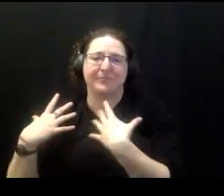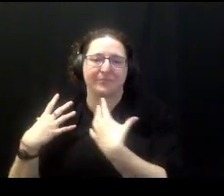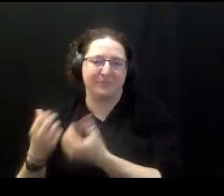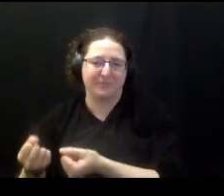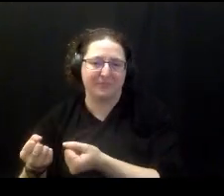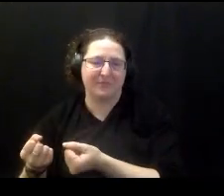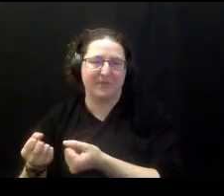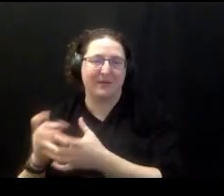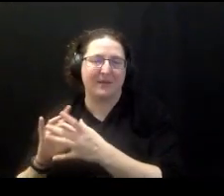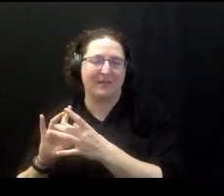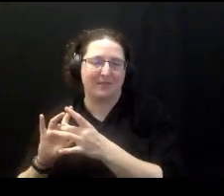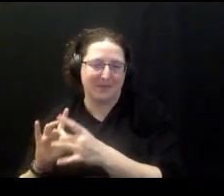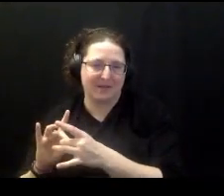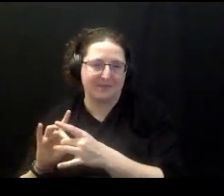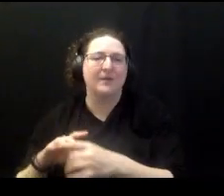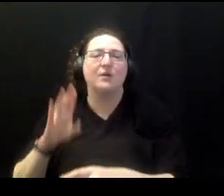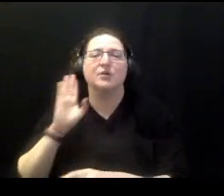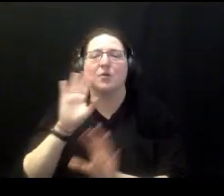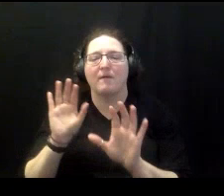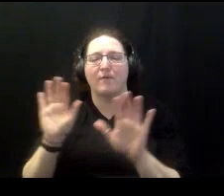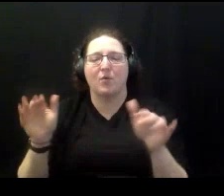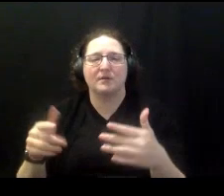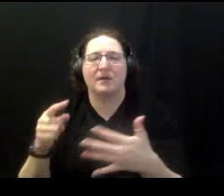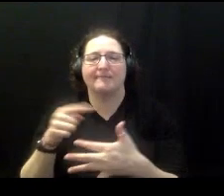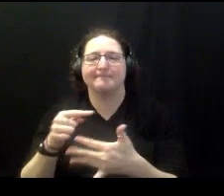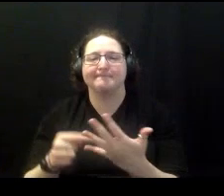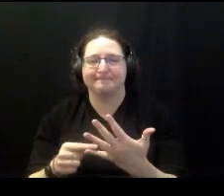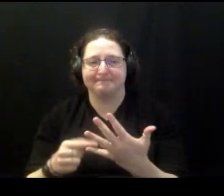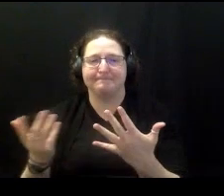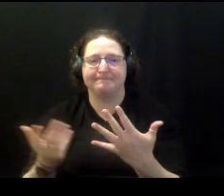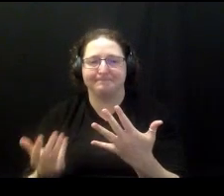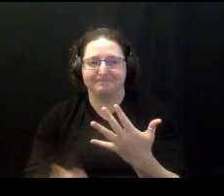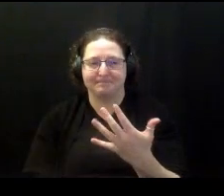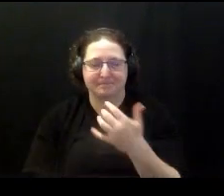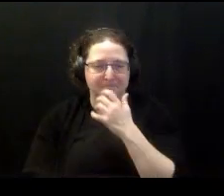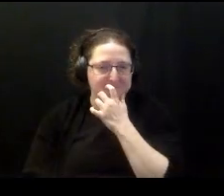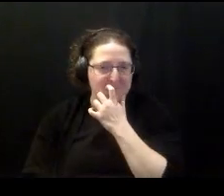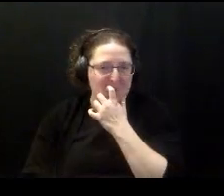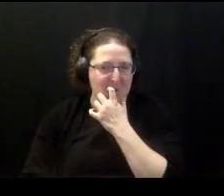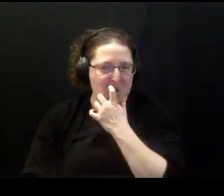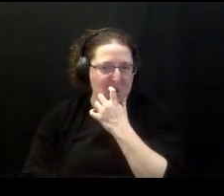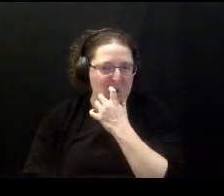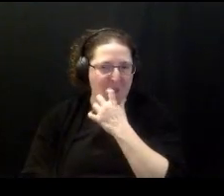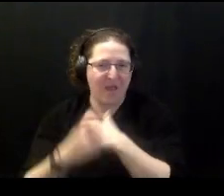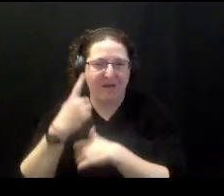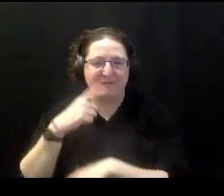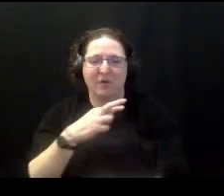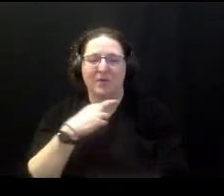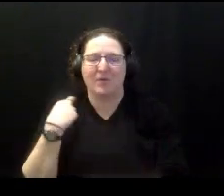the following factors to determine the risk of the impact and associated risk with